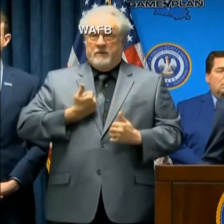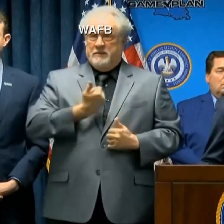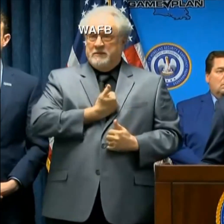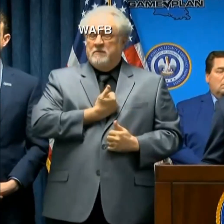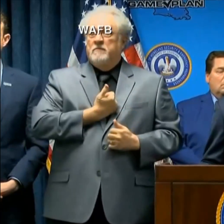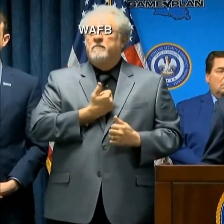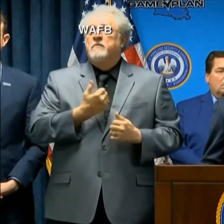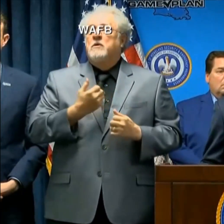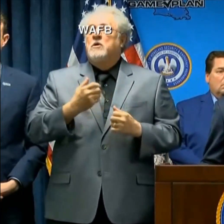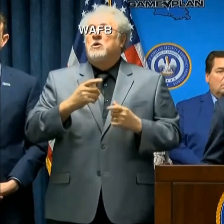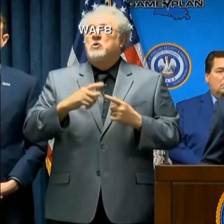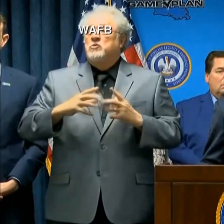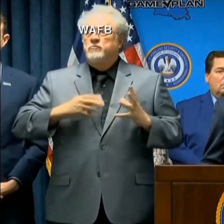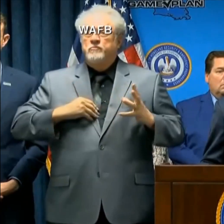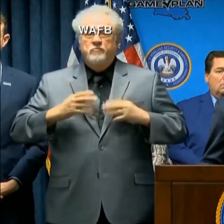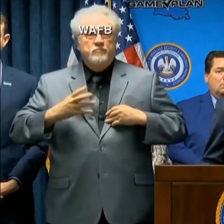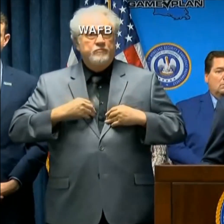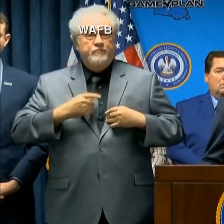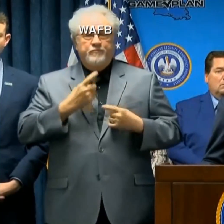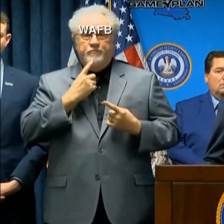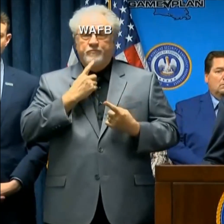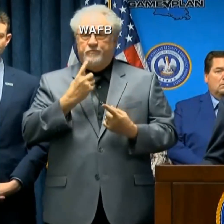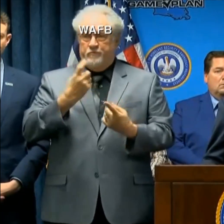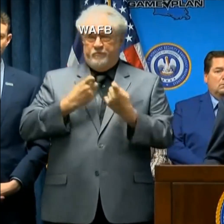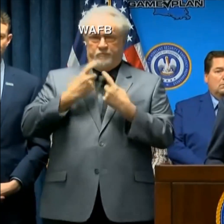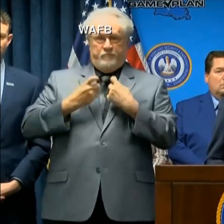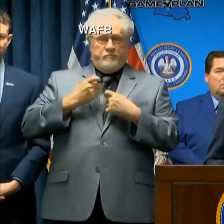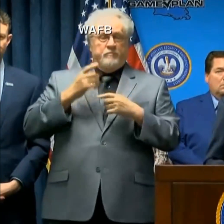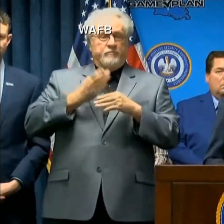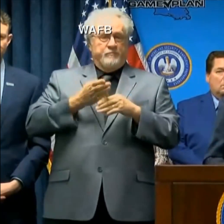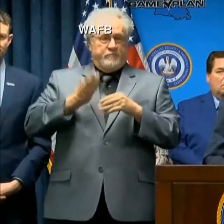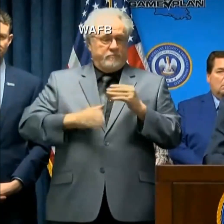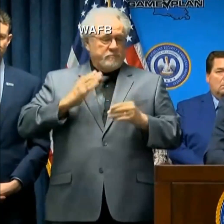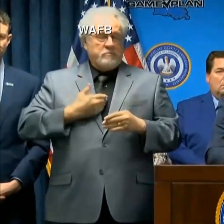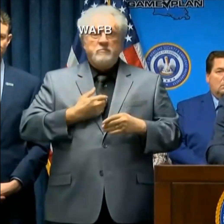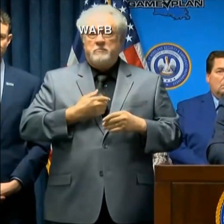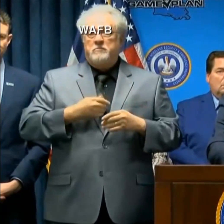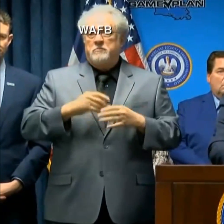take your questions at the conclusion of our prepared remarks and I do want to